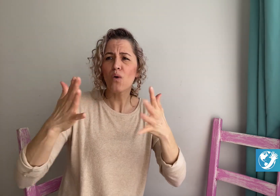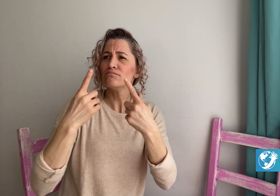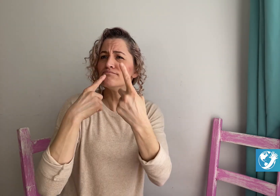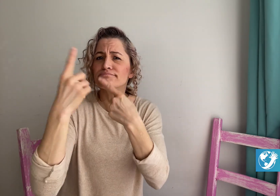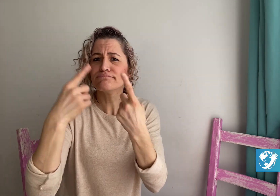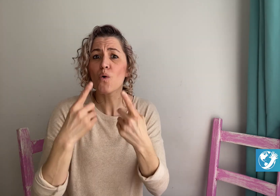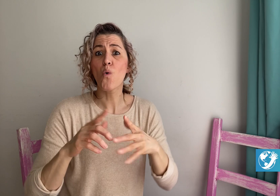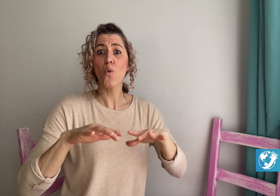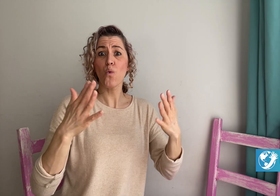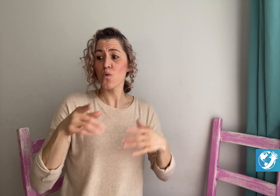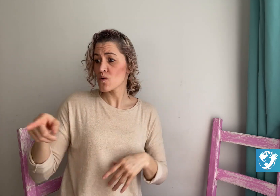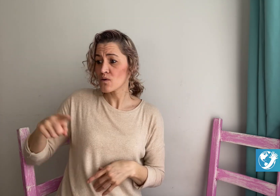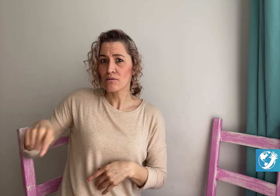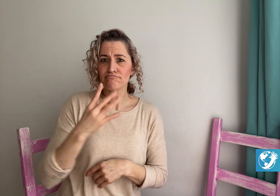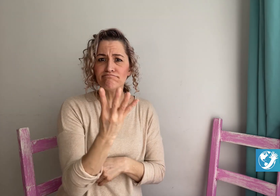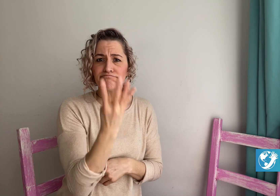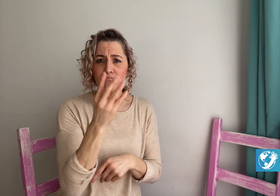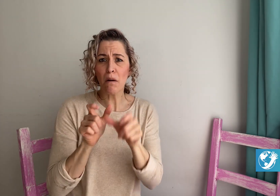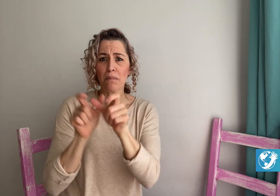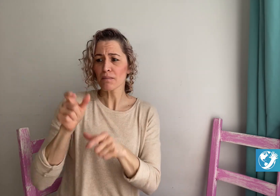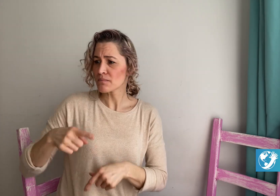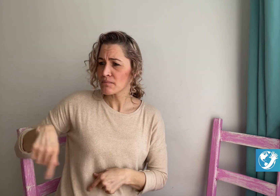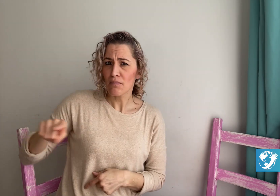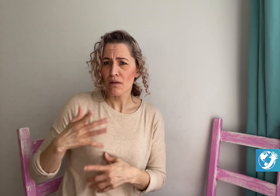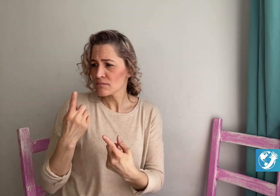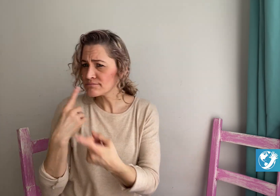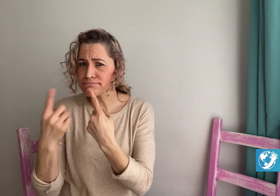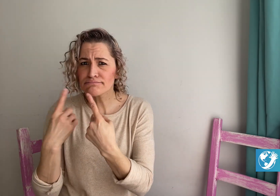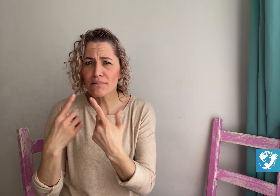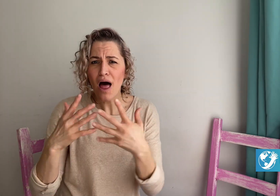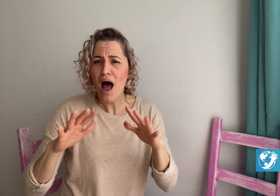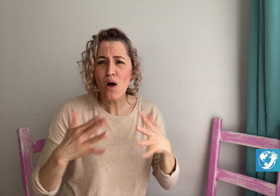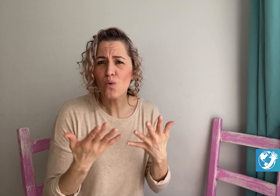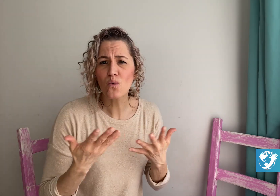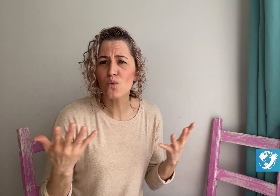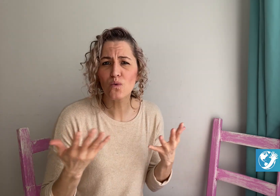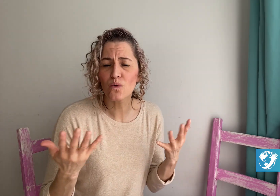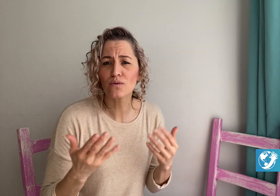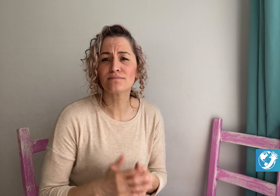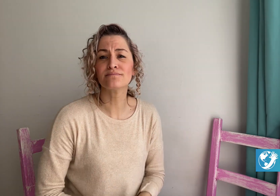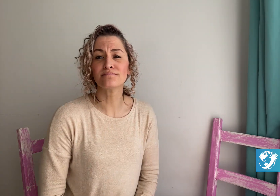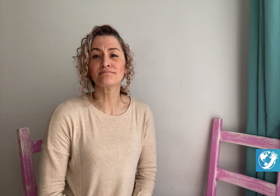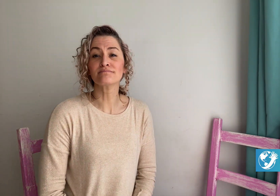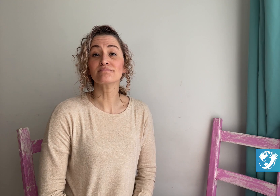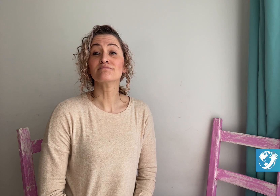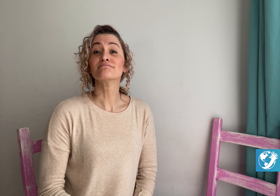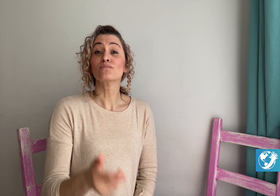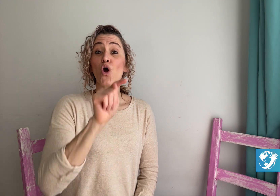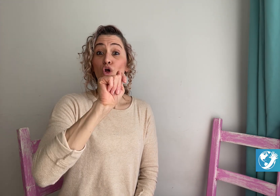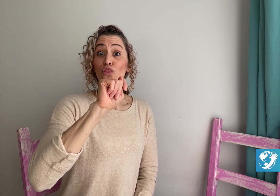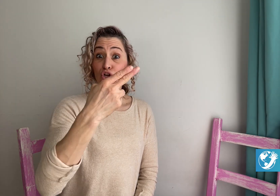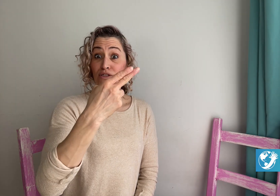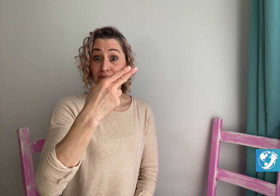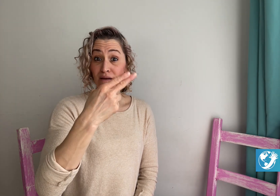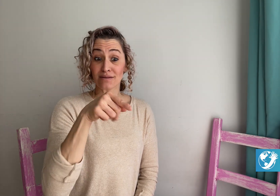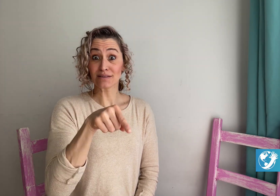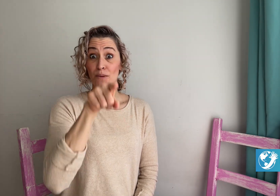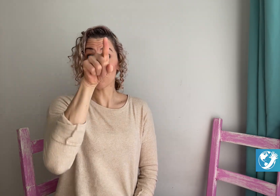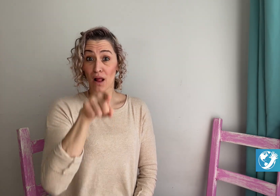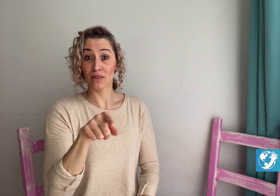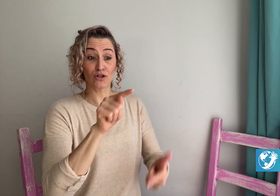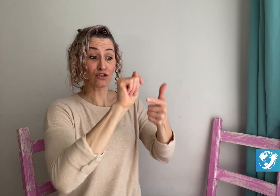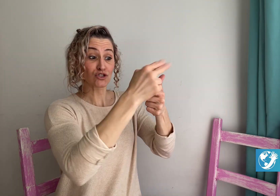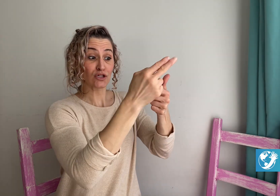Every Thursday this month, DeafGPS will